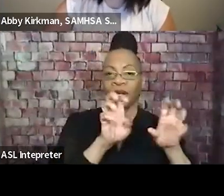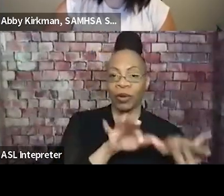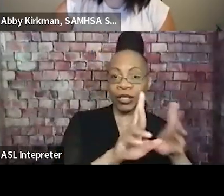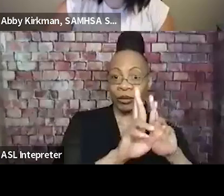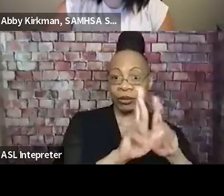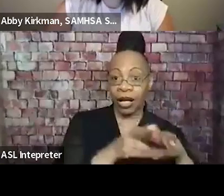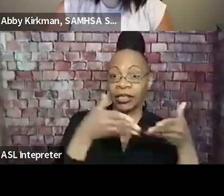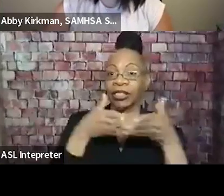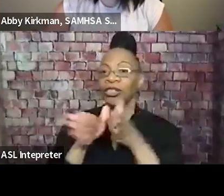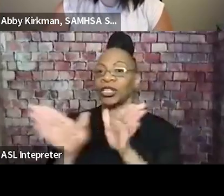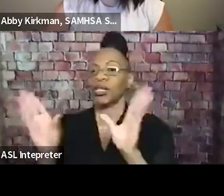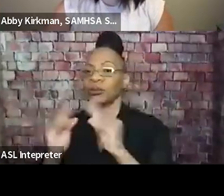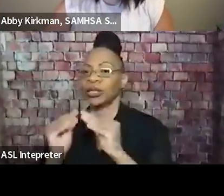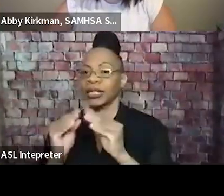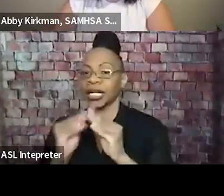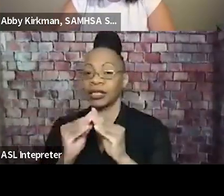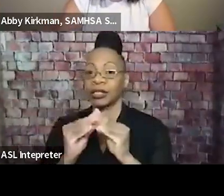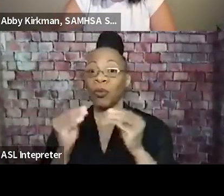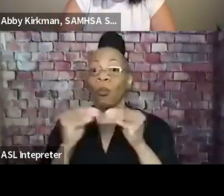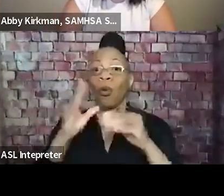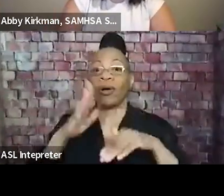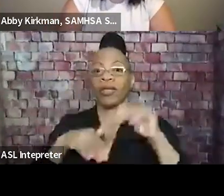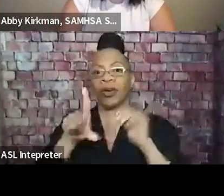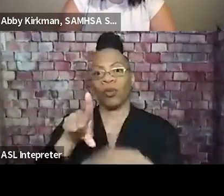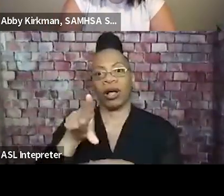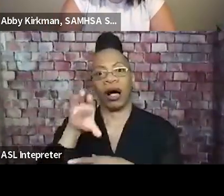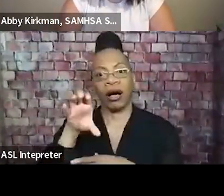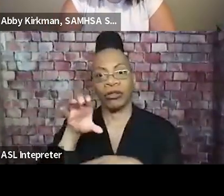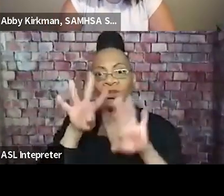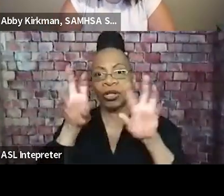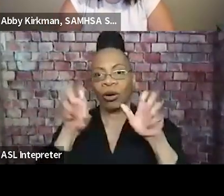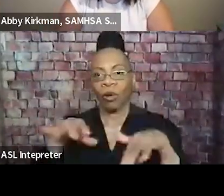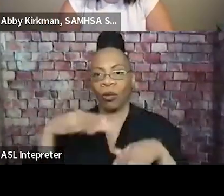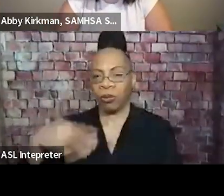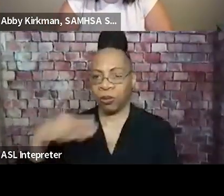And then during the webinar, there were over 100 questions answered, believe it or not. So anything we didn't get to,